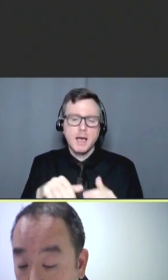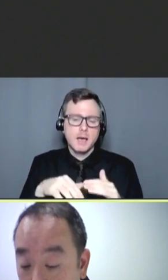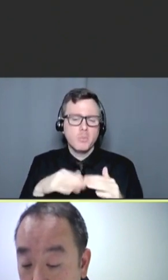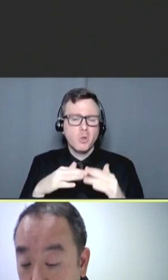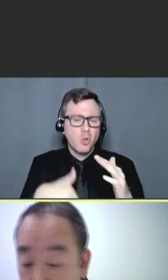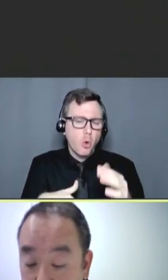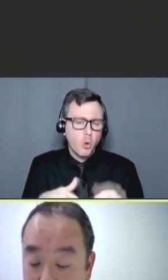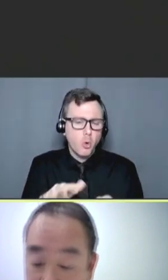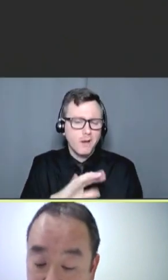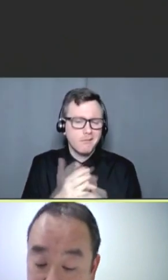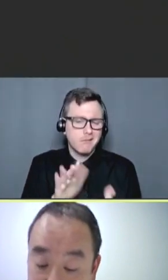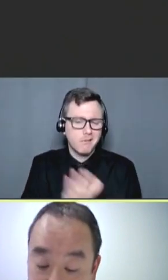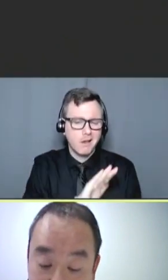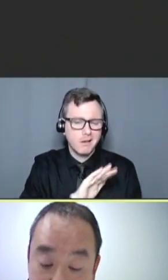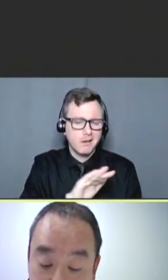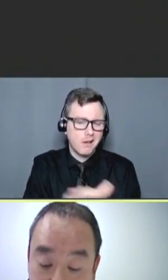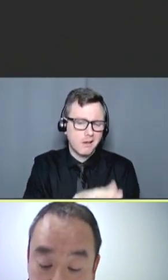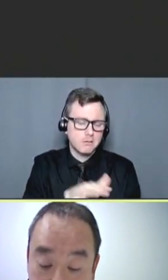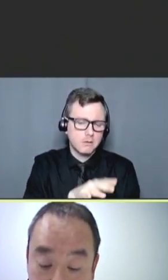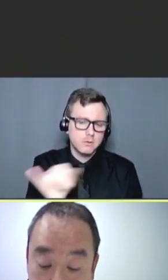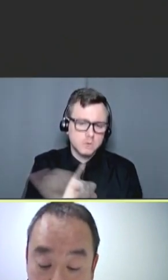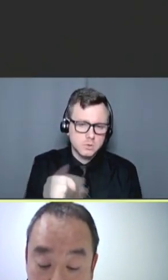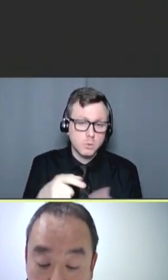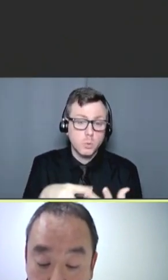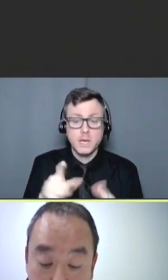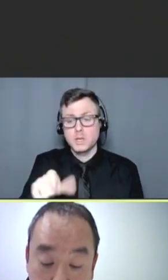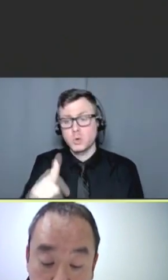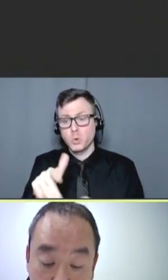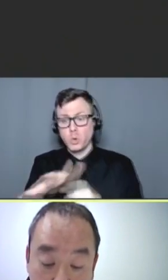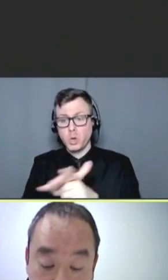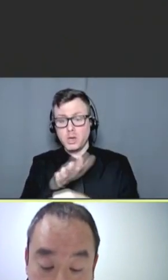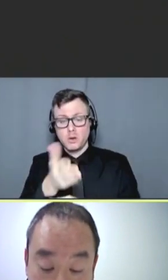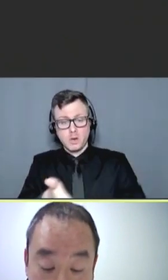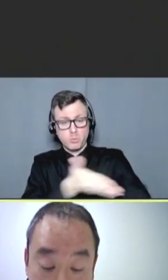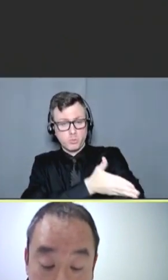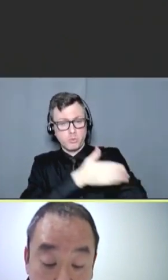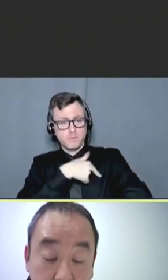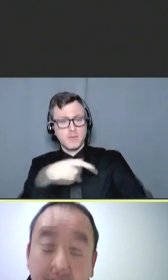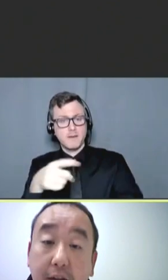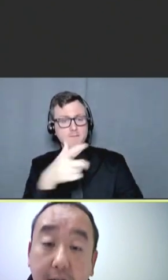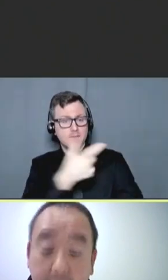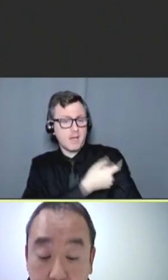improving vaccine access at a variety of geographic sites, not just in clinics